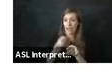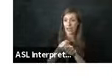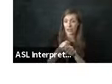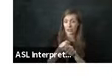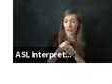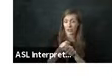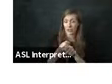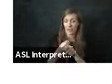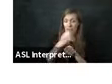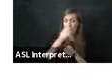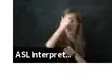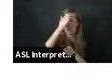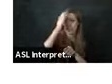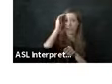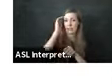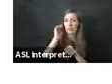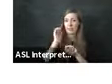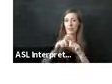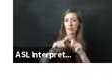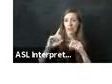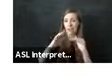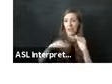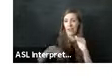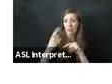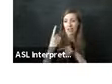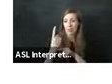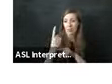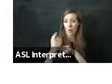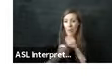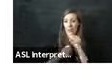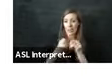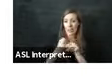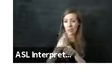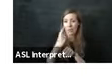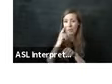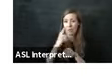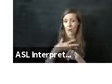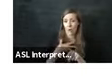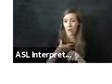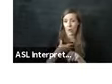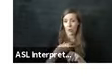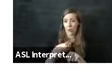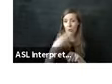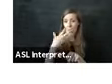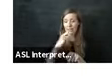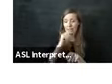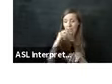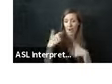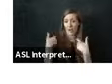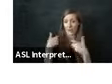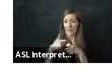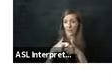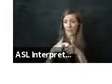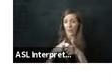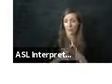but less than one year, 0.7 years for white nonhispanic residents.